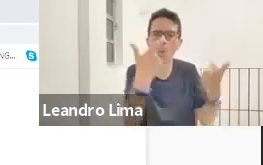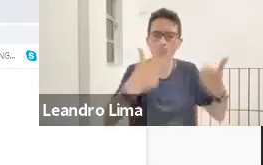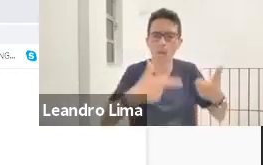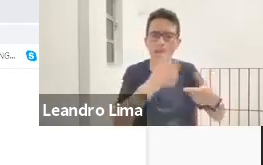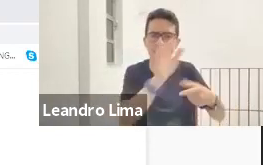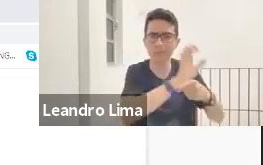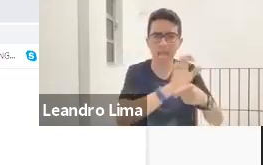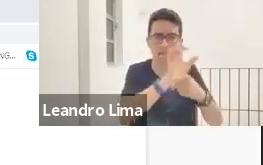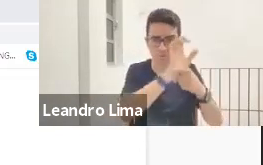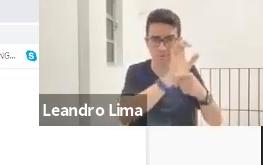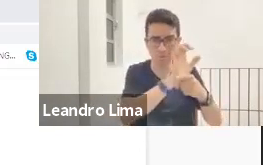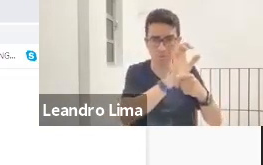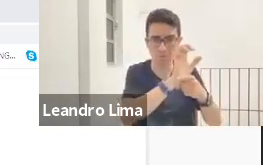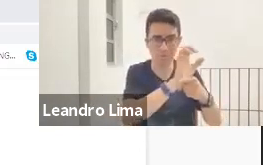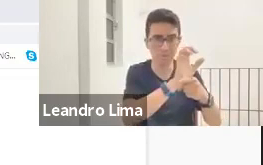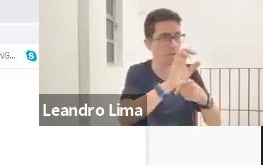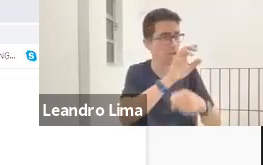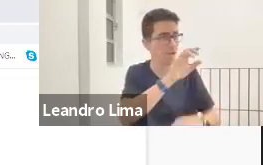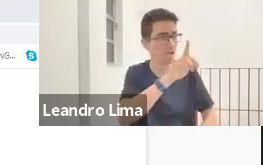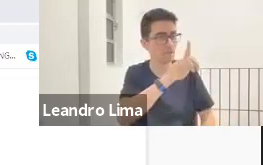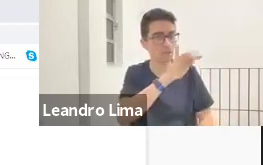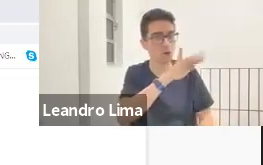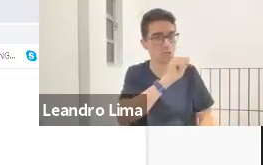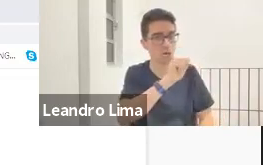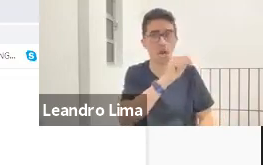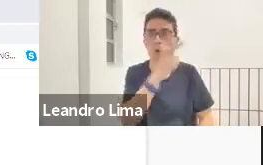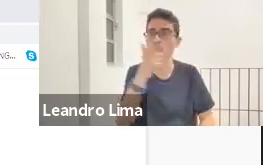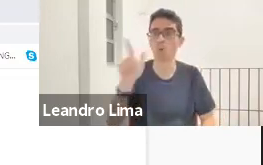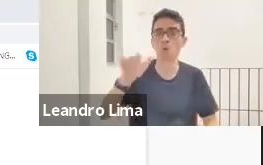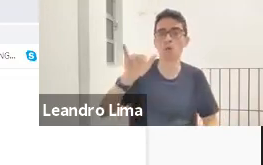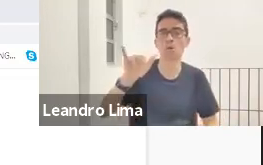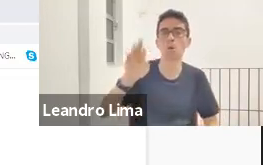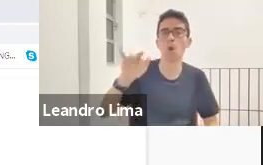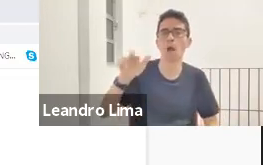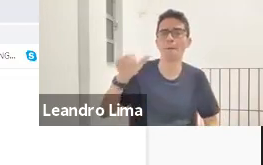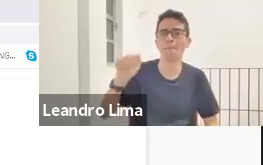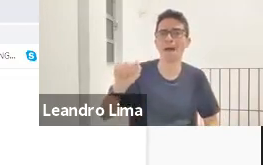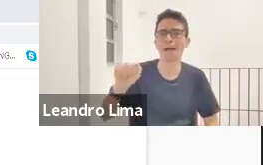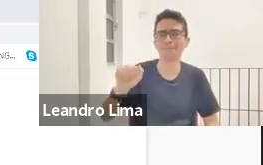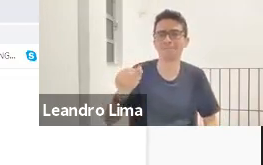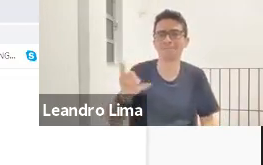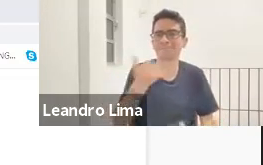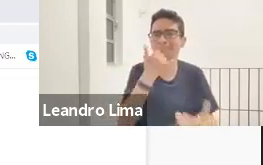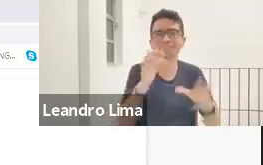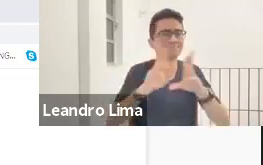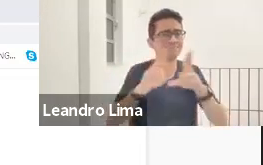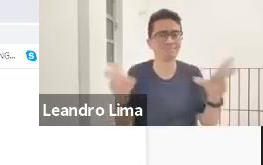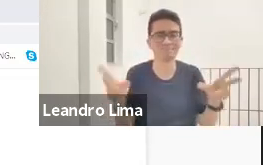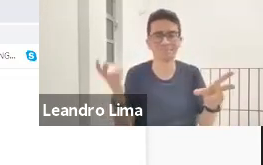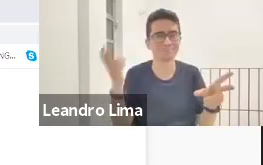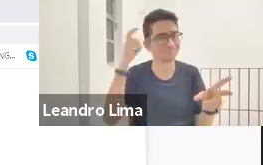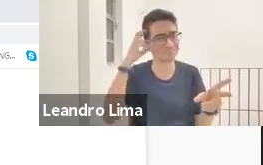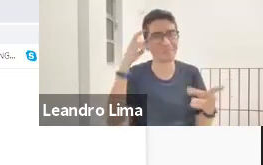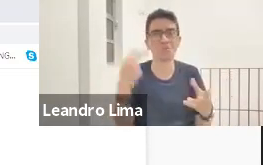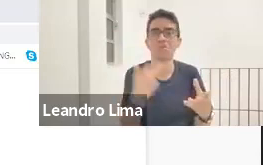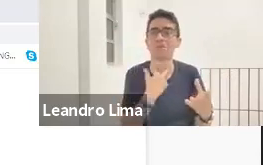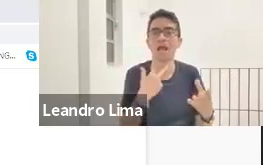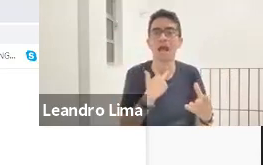because I didn't have the ability to kind of step back. and say and say instead of have and say instead of having to water everything.